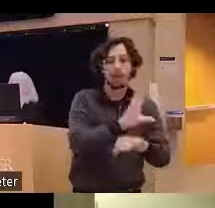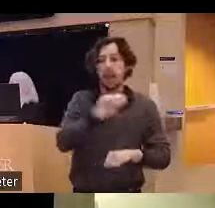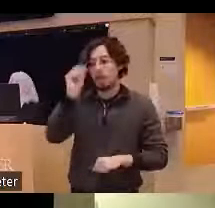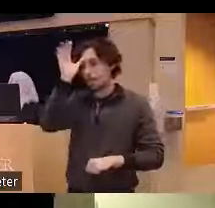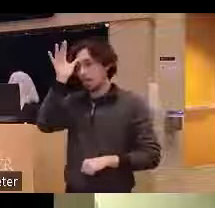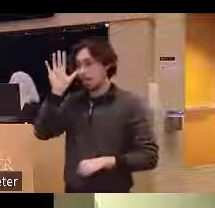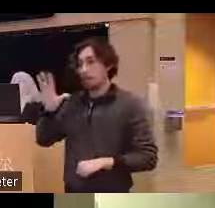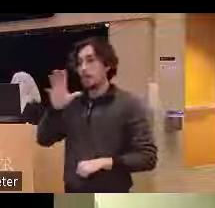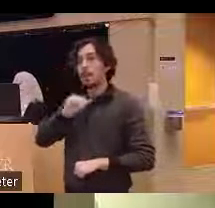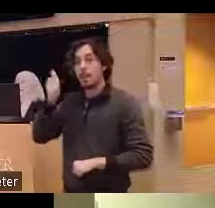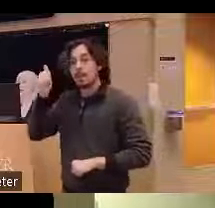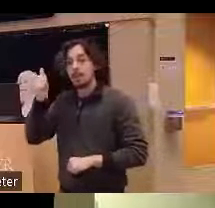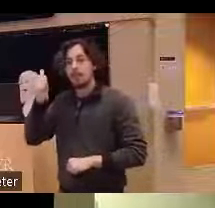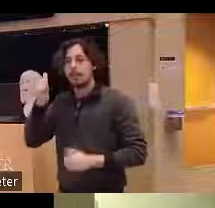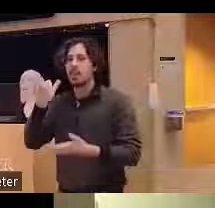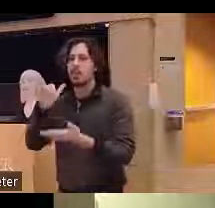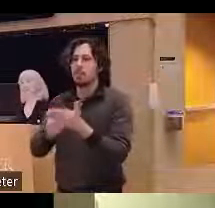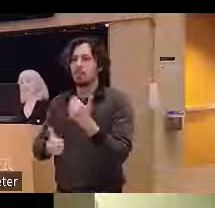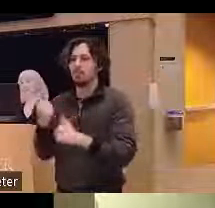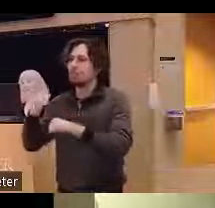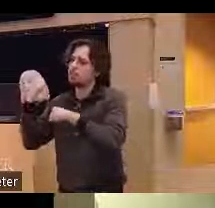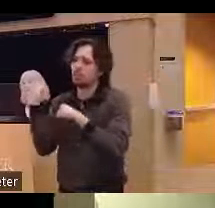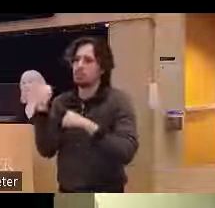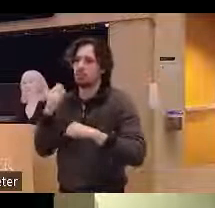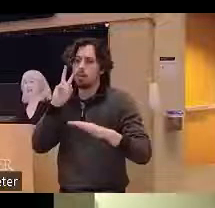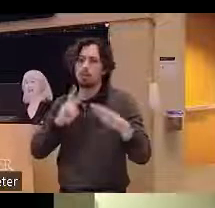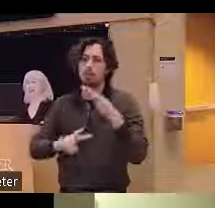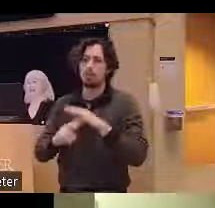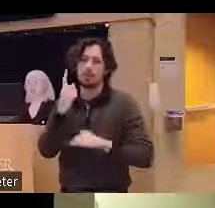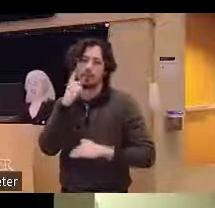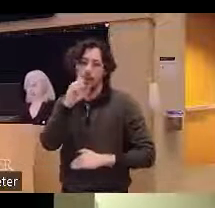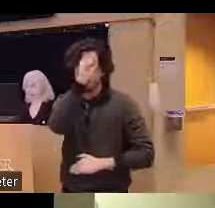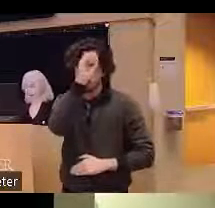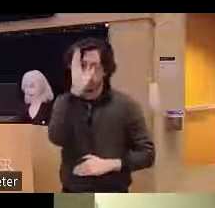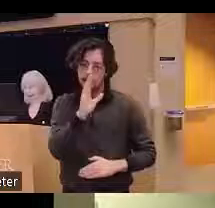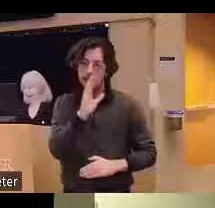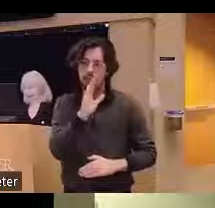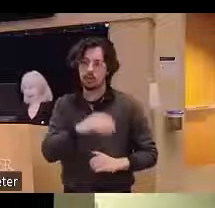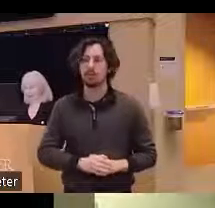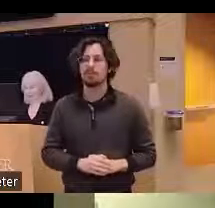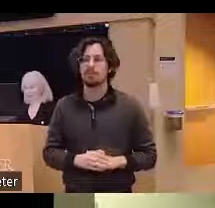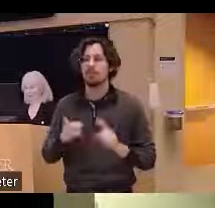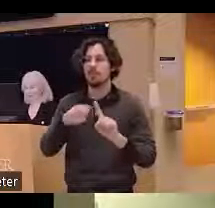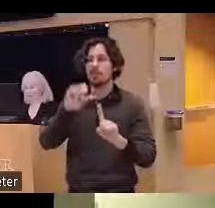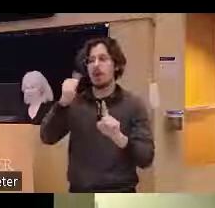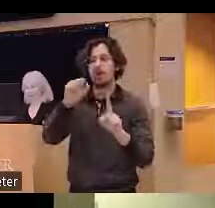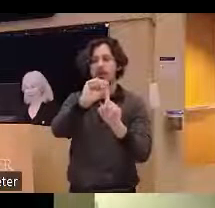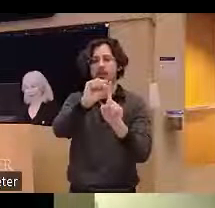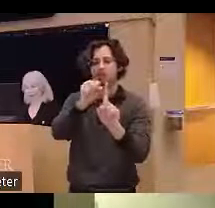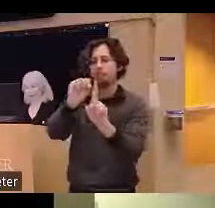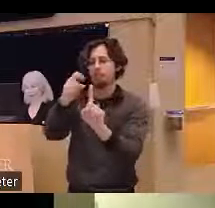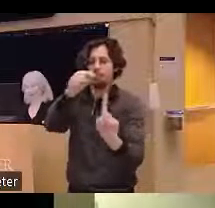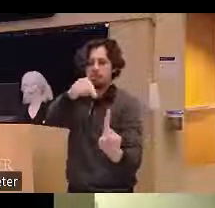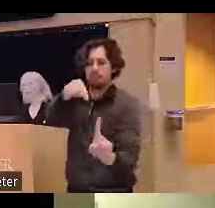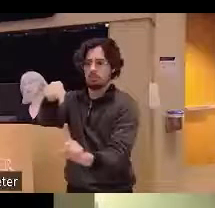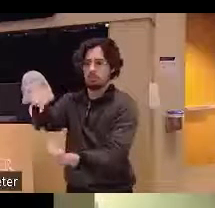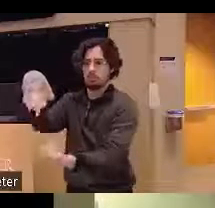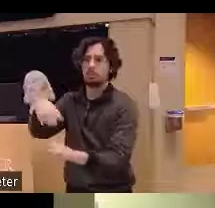the greatest power of predicting schizophrenia from among other cases um also there are new